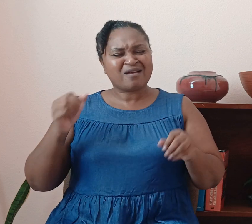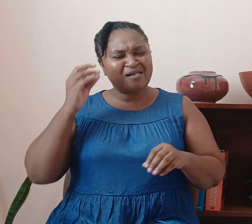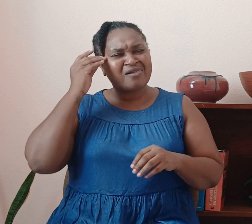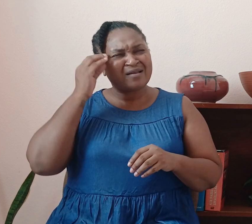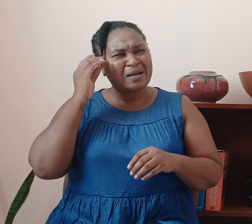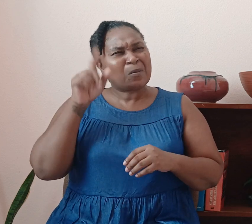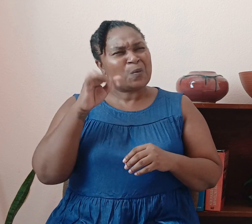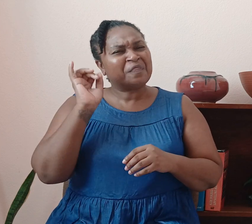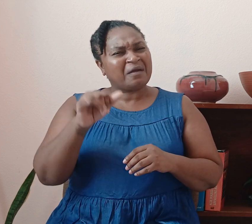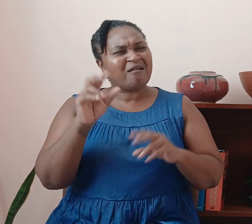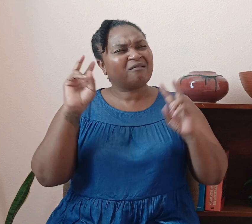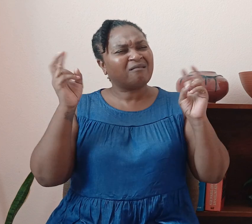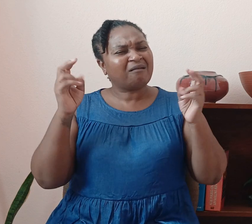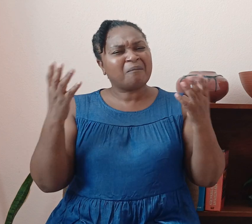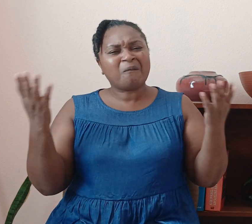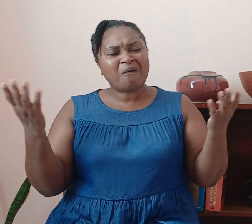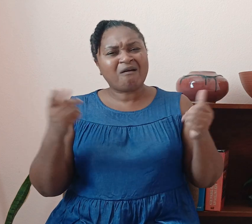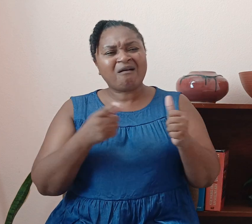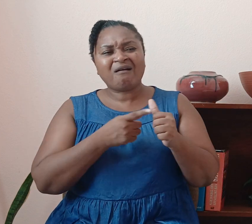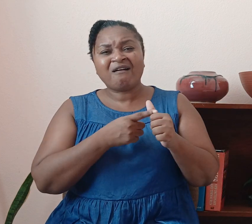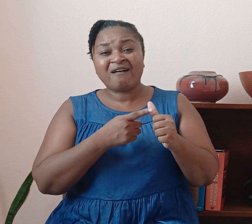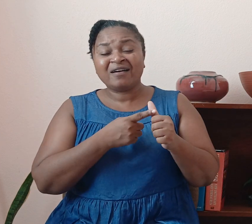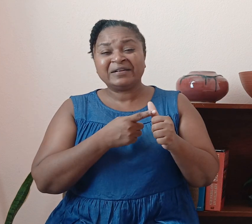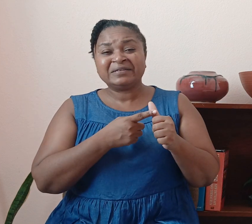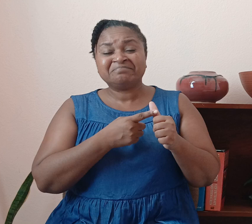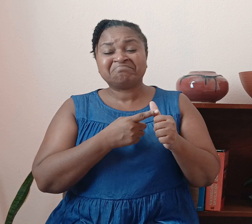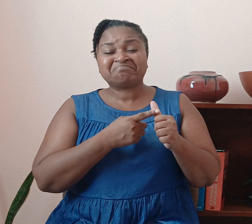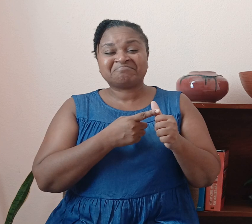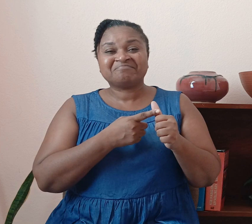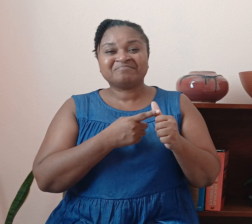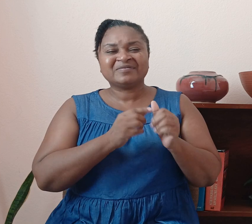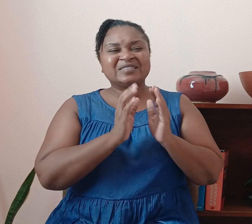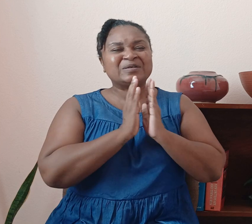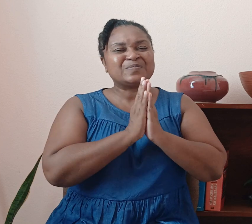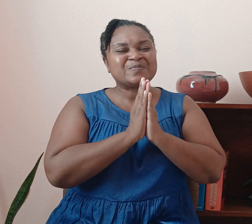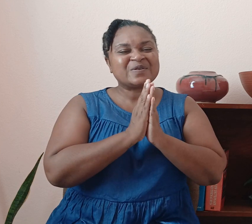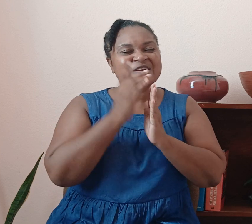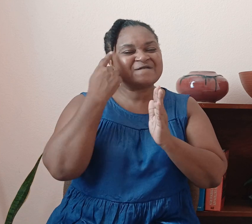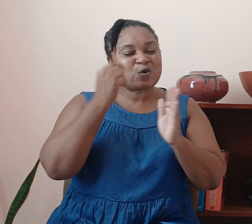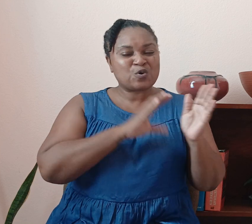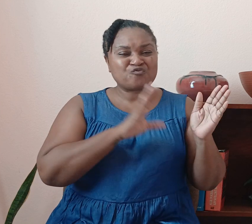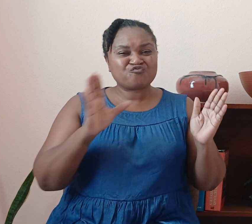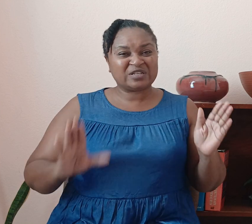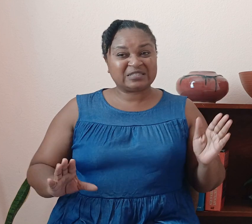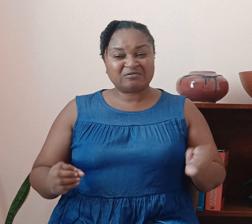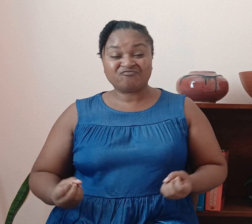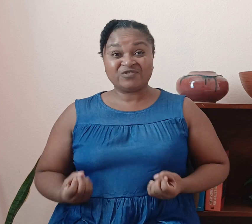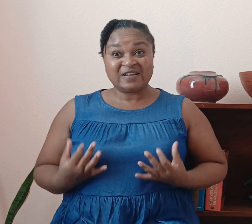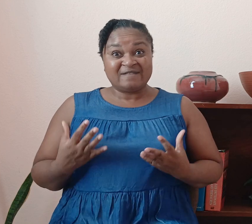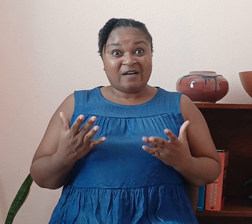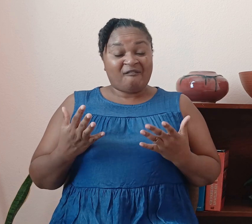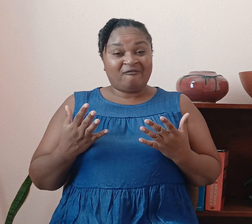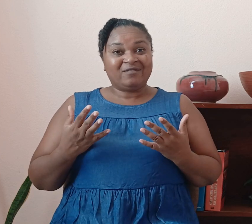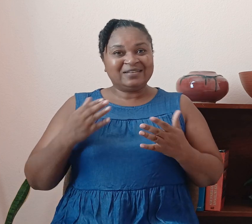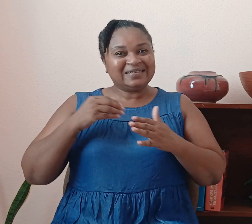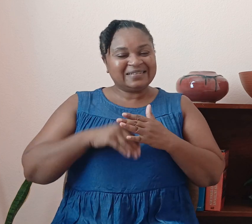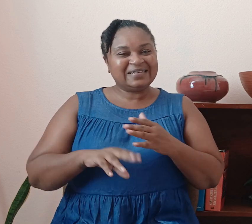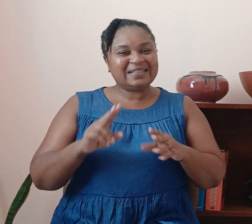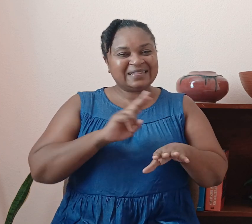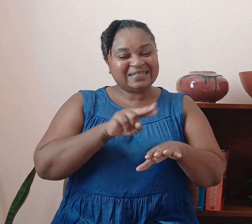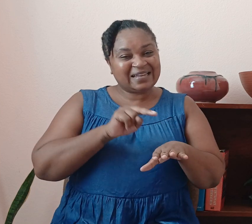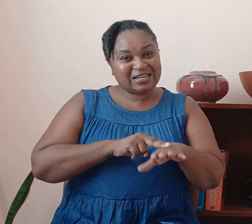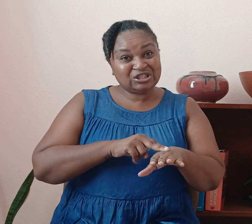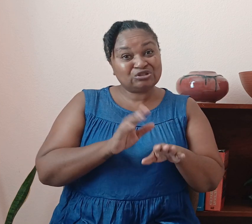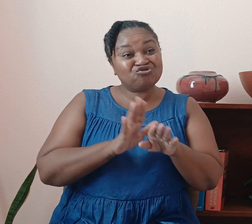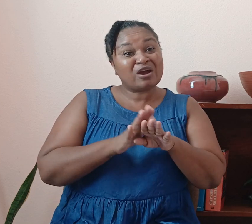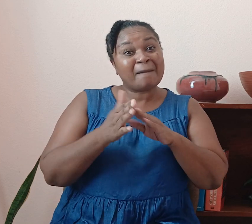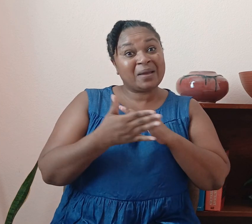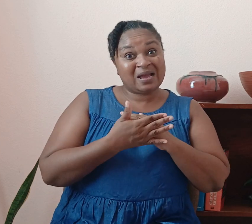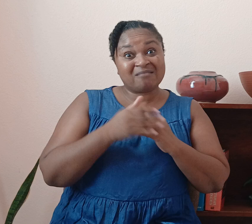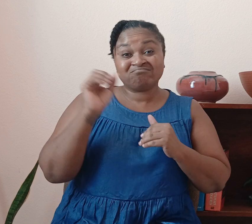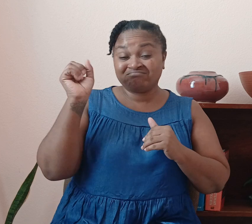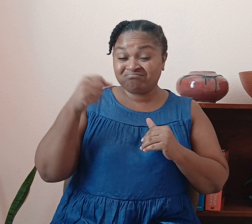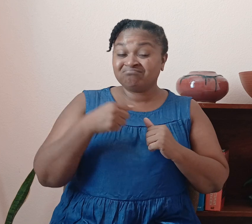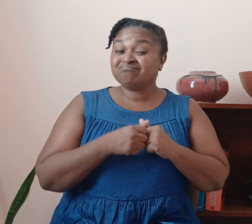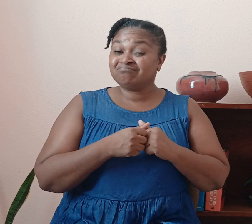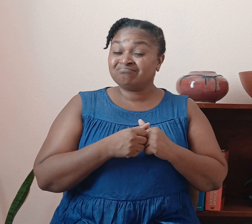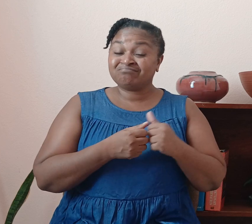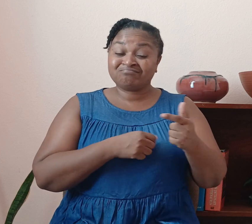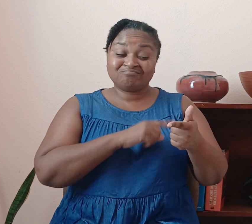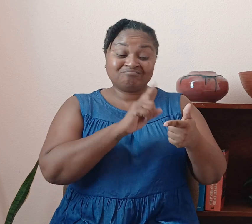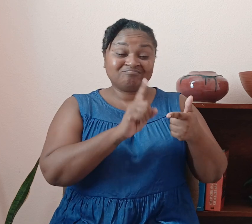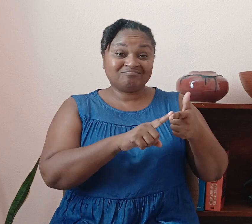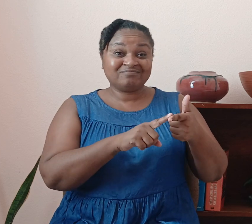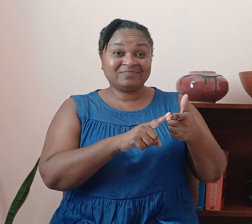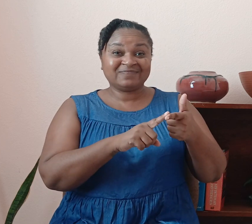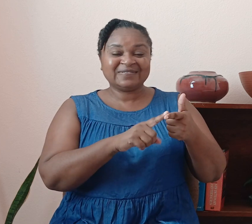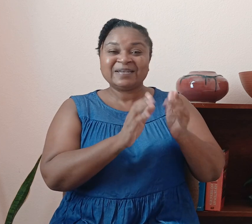 Pray for Christian revival in the nation. o Pray that the people of the deaf community